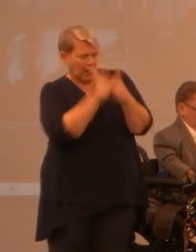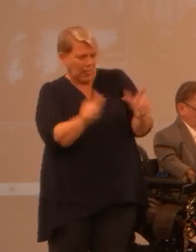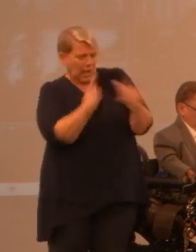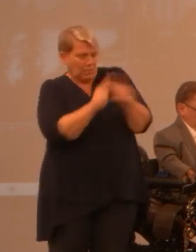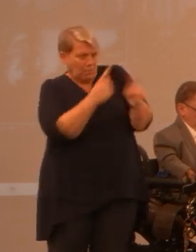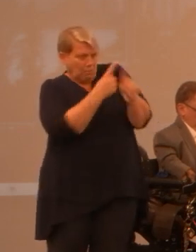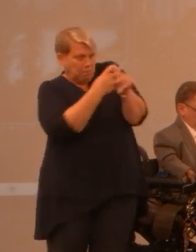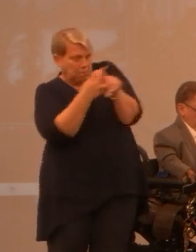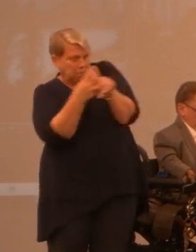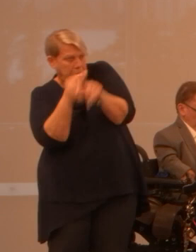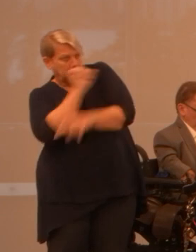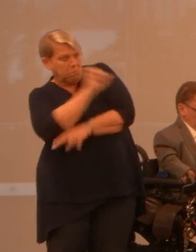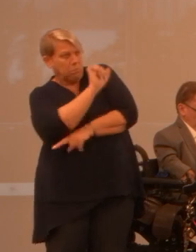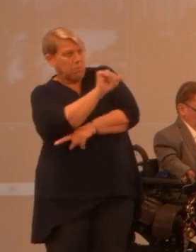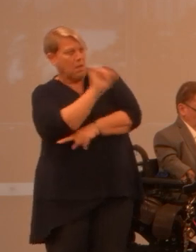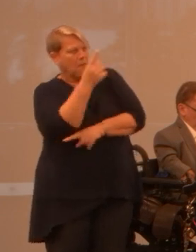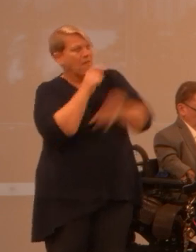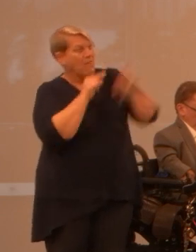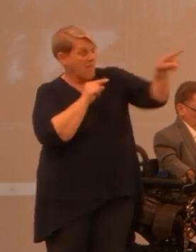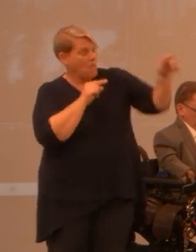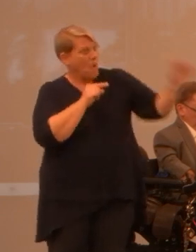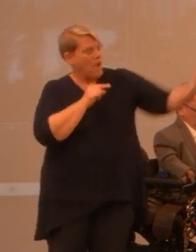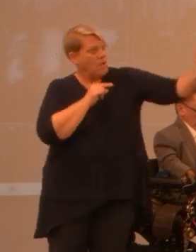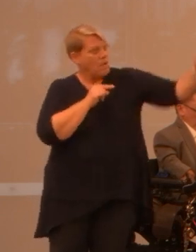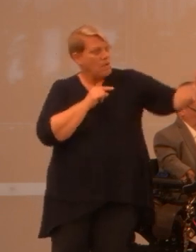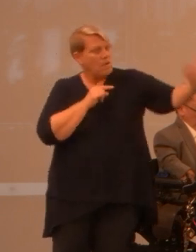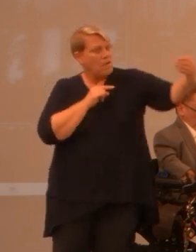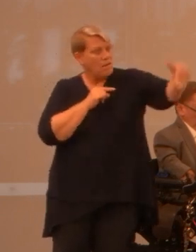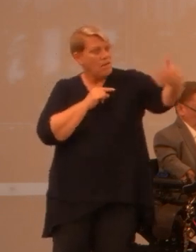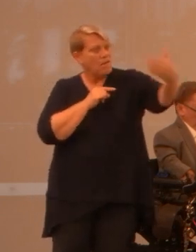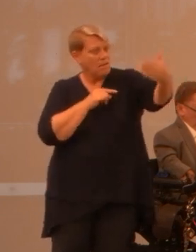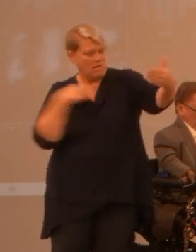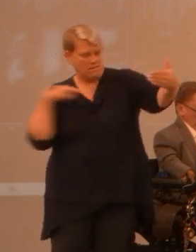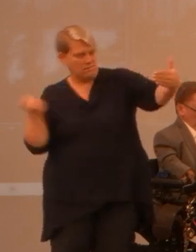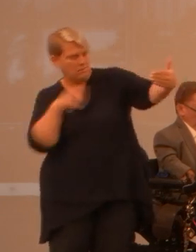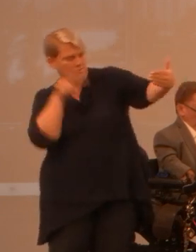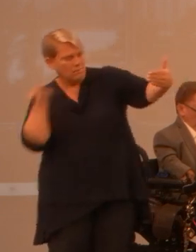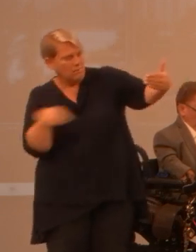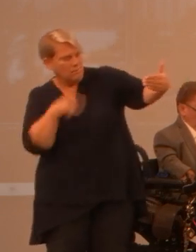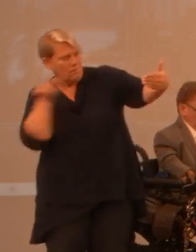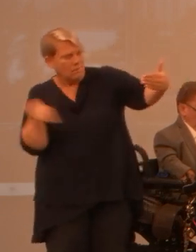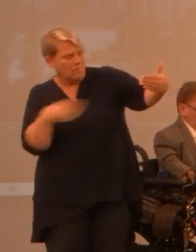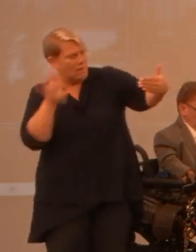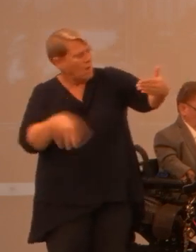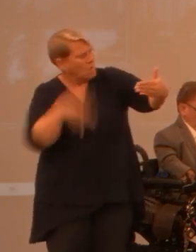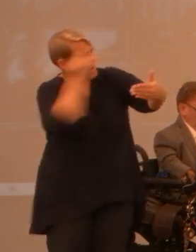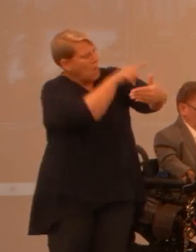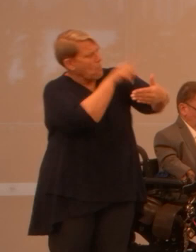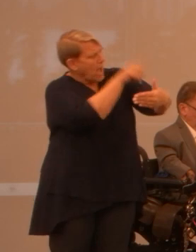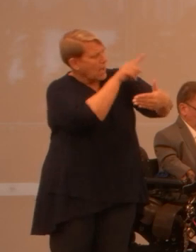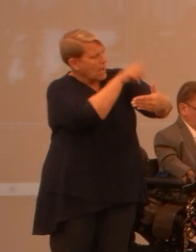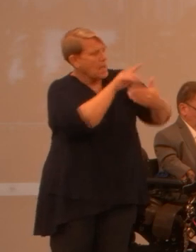differently. But they came from that way, so Yallabong came to the conclusion that they came from that way, because they looked tired,